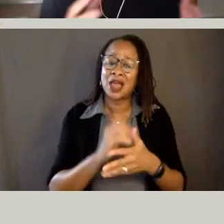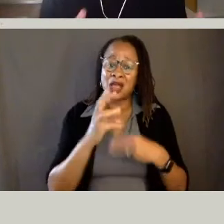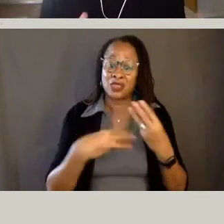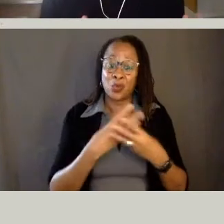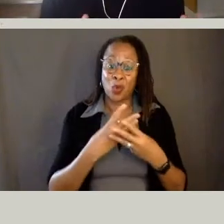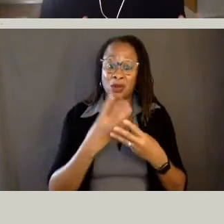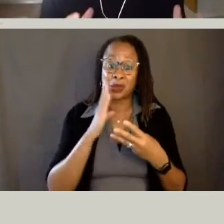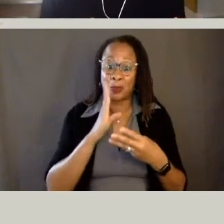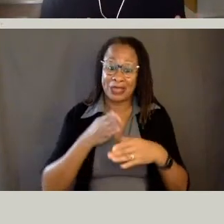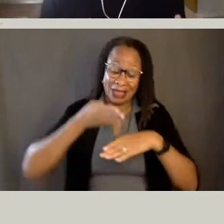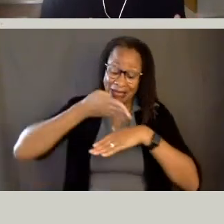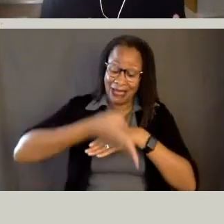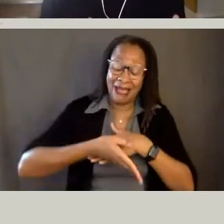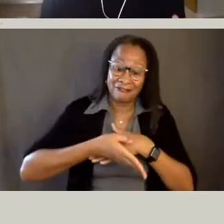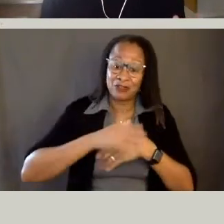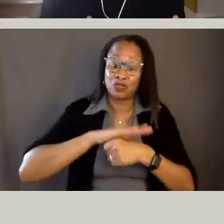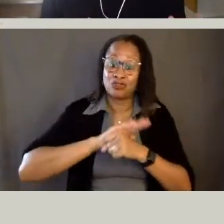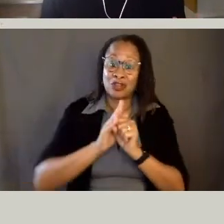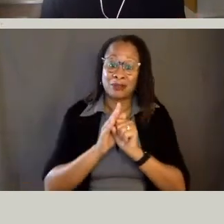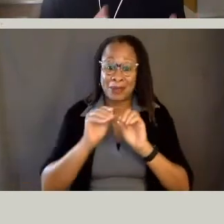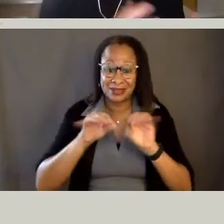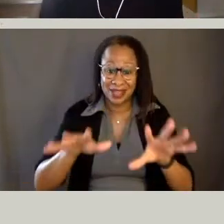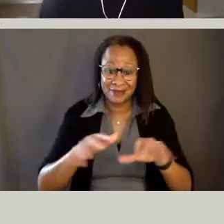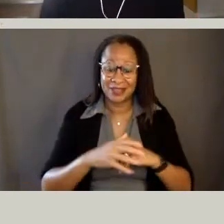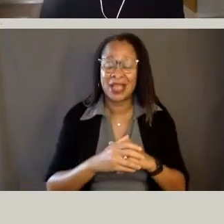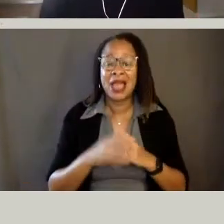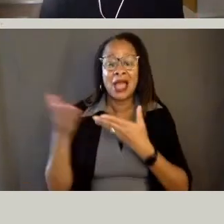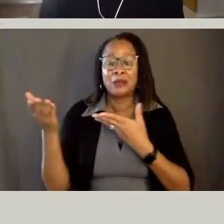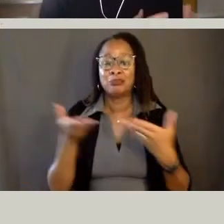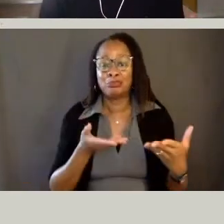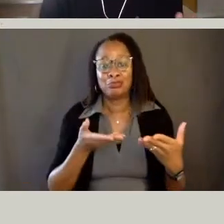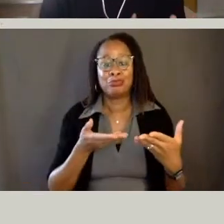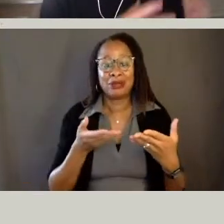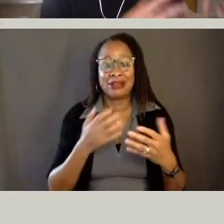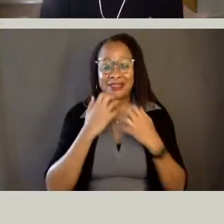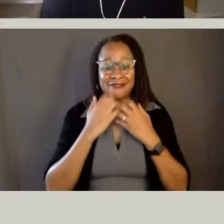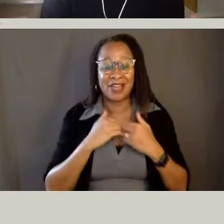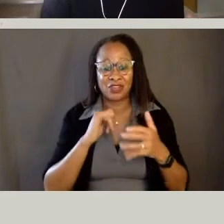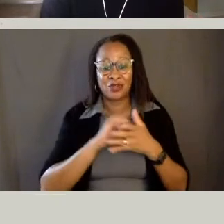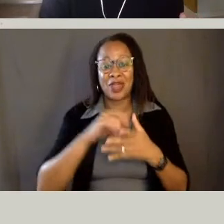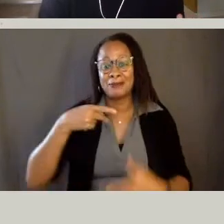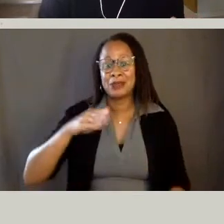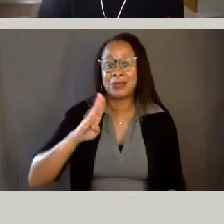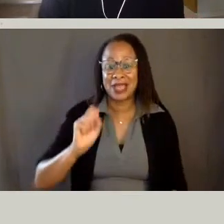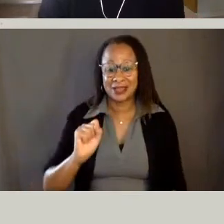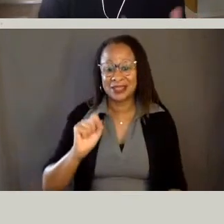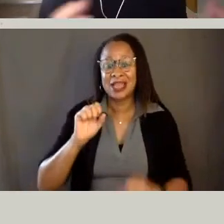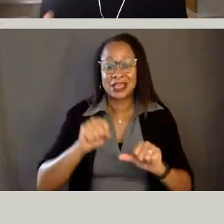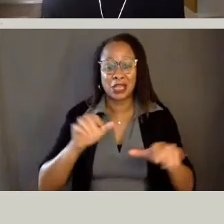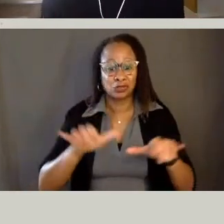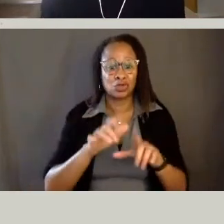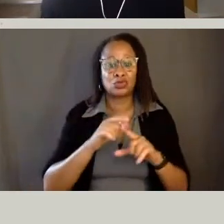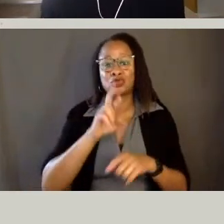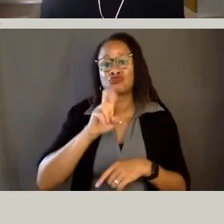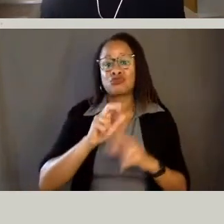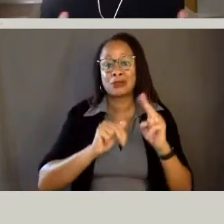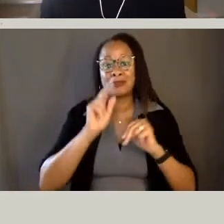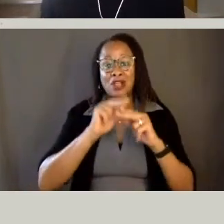after the pandemic and bring the value that PBS Public Broadcasting can do to rebuild this world in a better way,